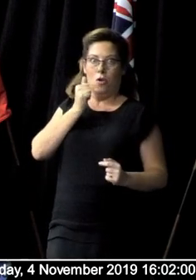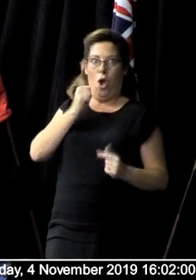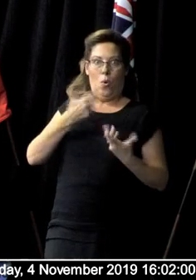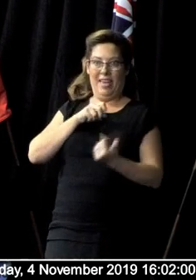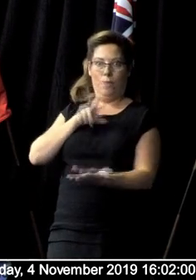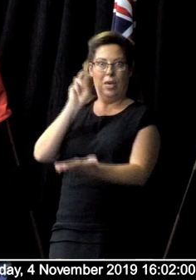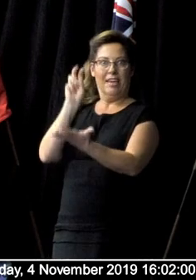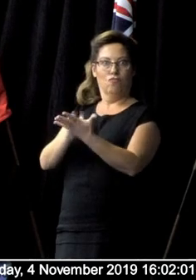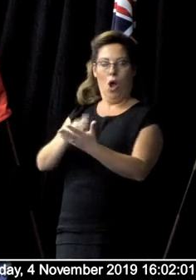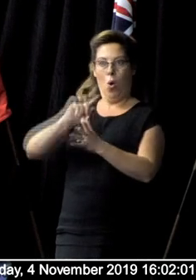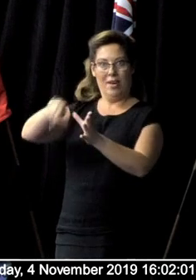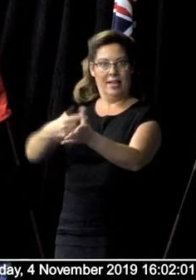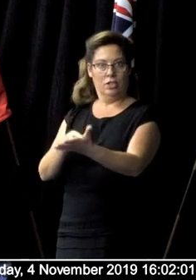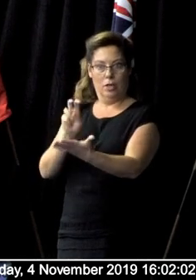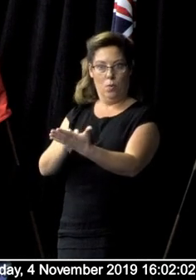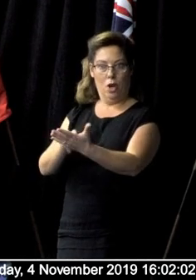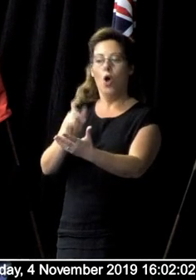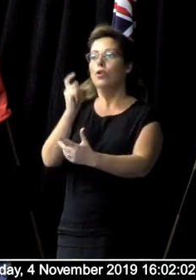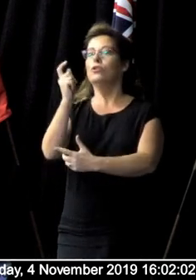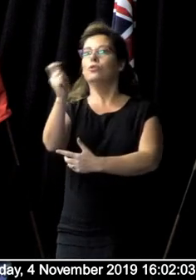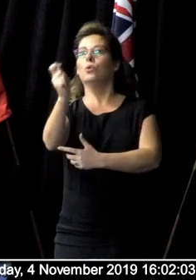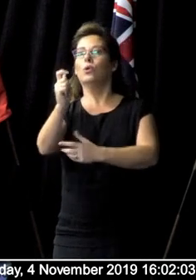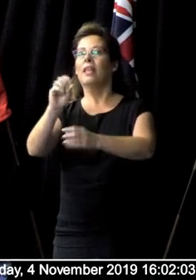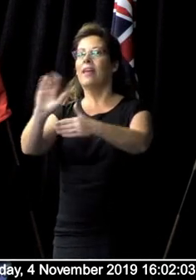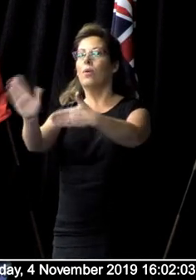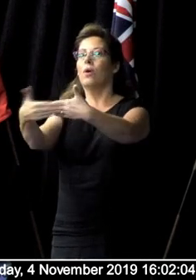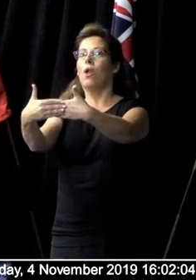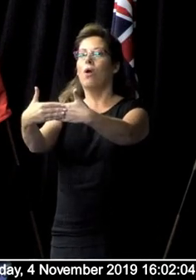a special school that they may actually not be open for the whole of that time.